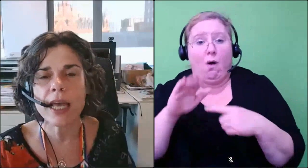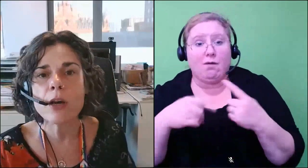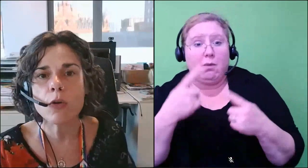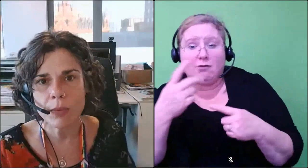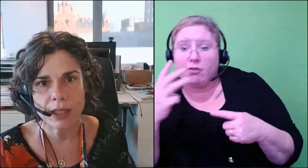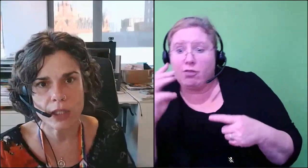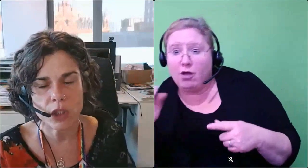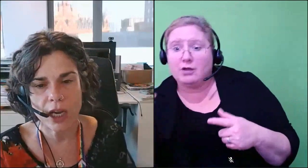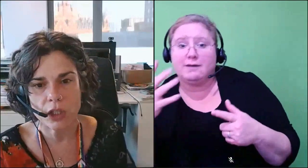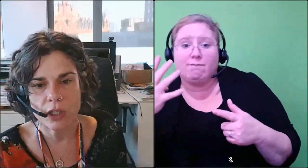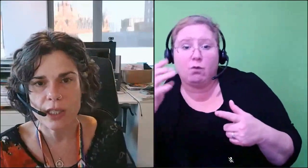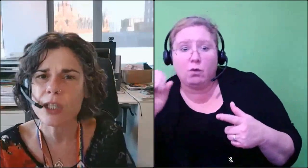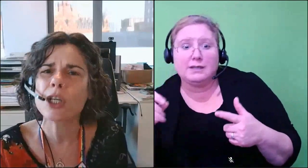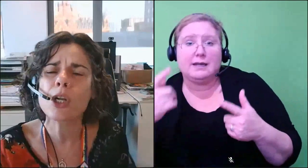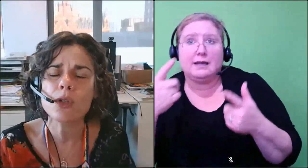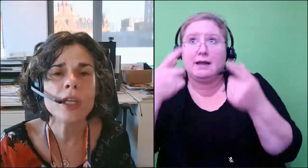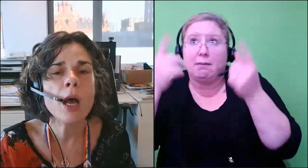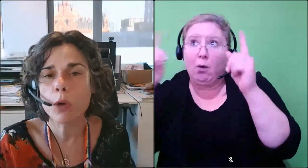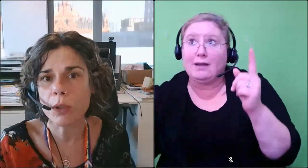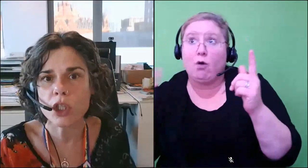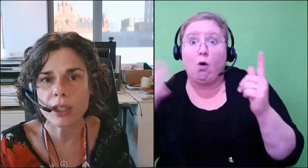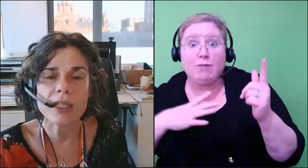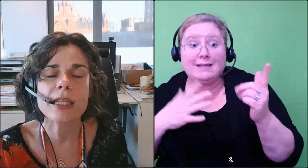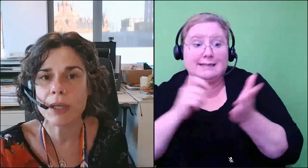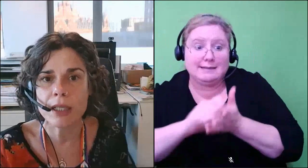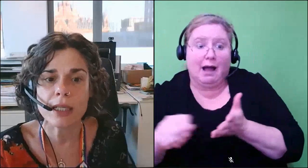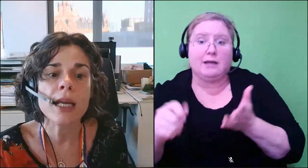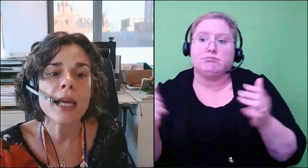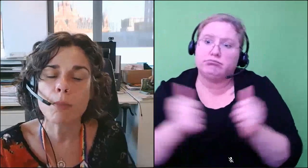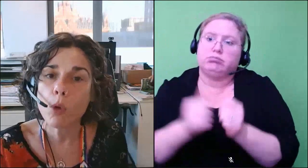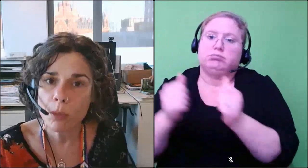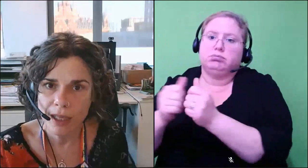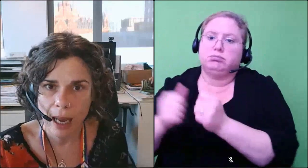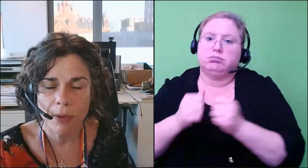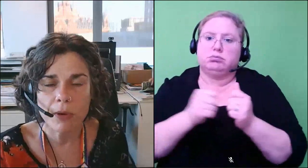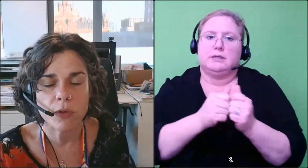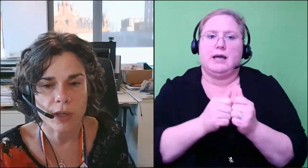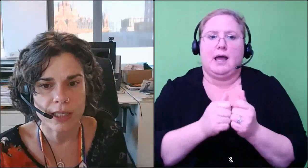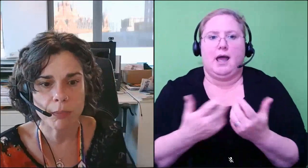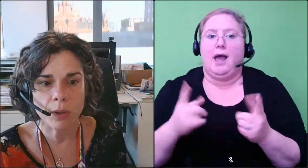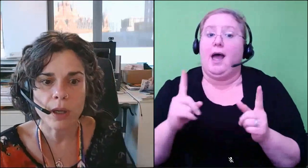They agree with these changes, and it includes publishing the disability employment gap, for example.